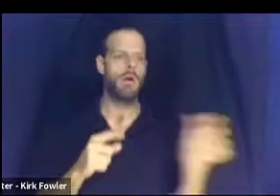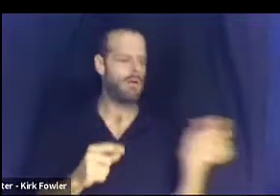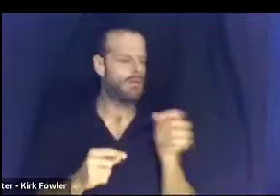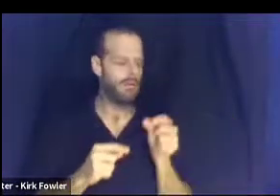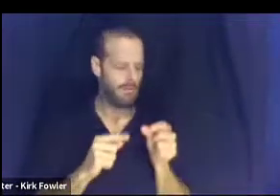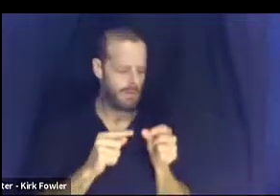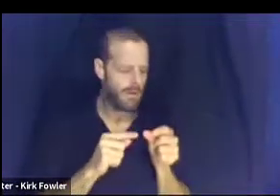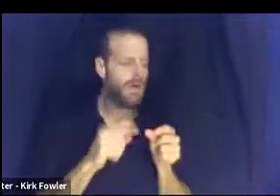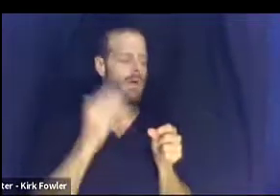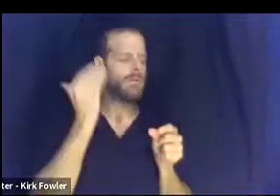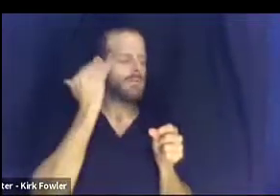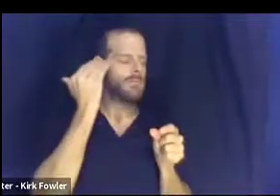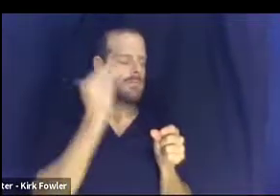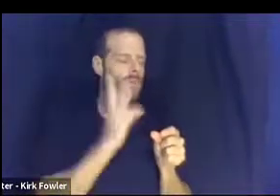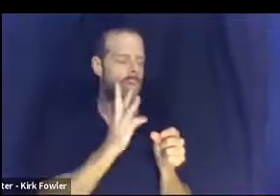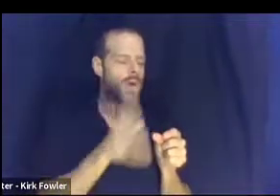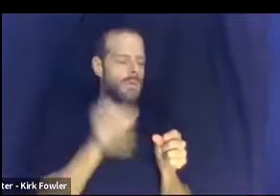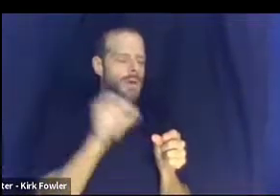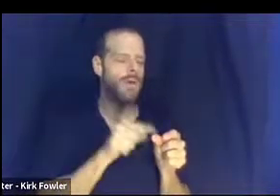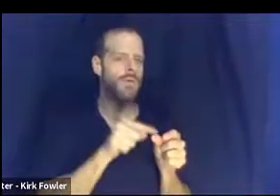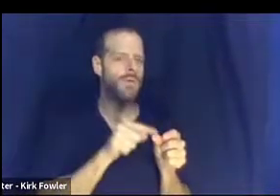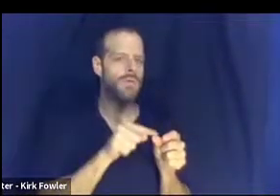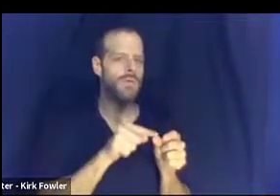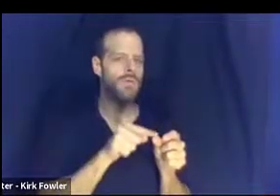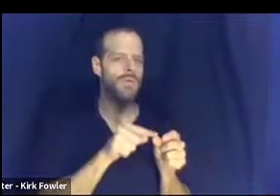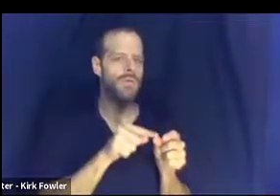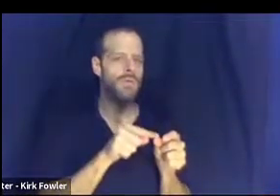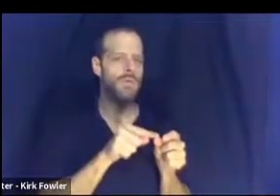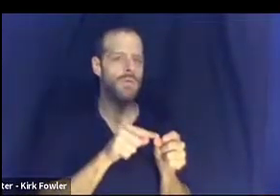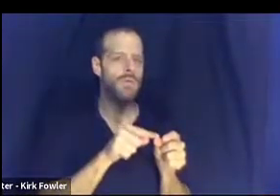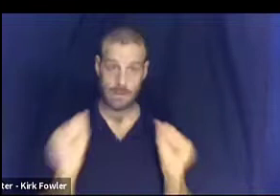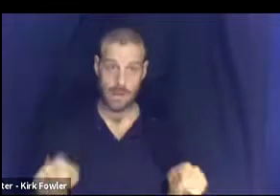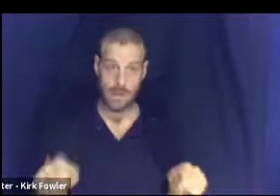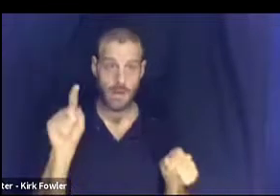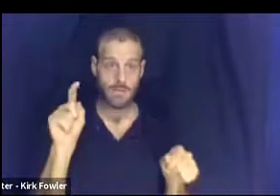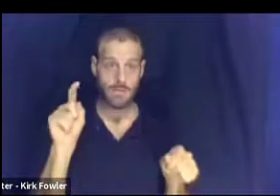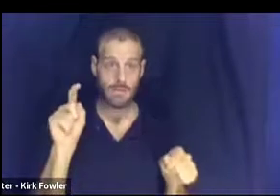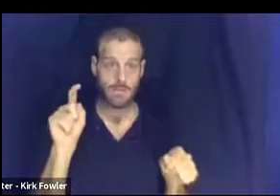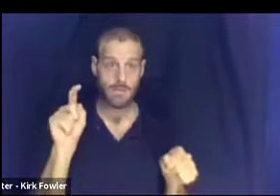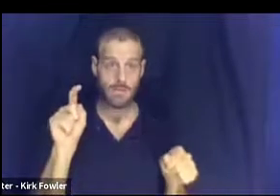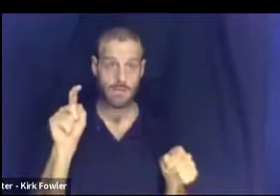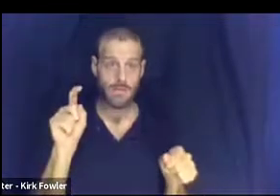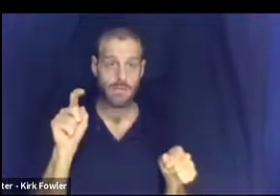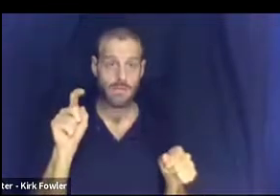It's being referred to indirectly with the cap. Can your student touch or look at that cap